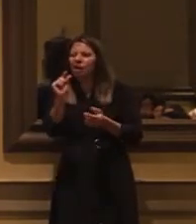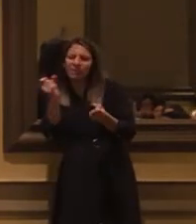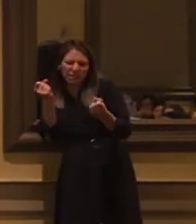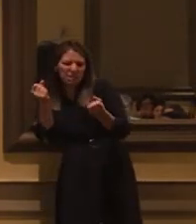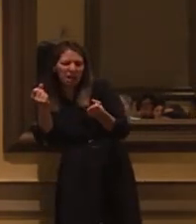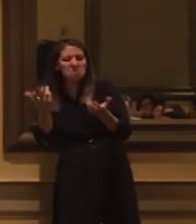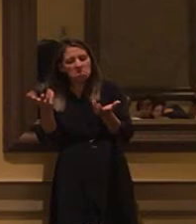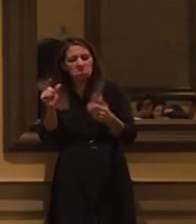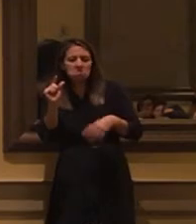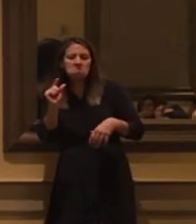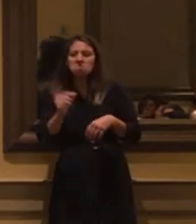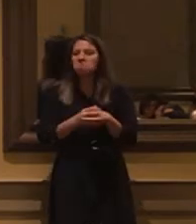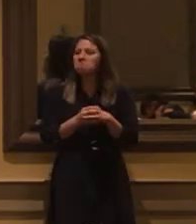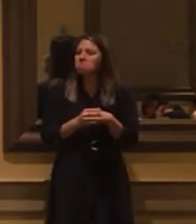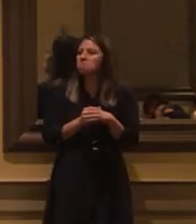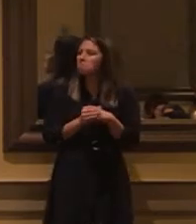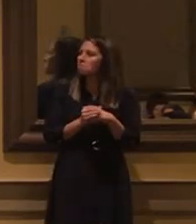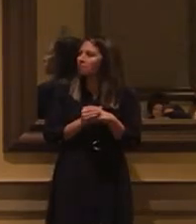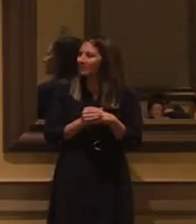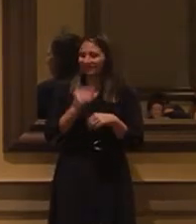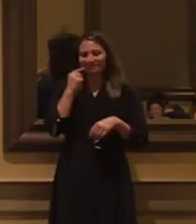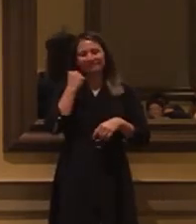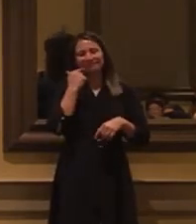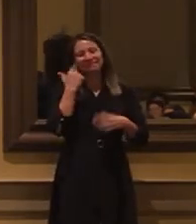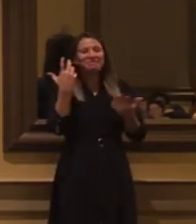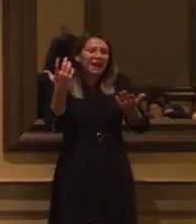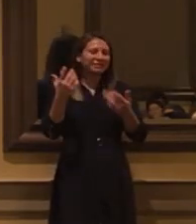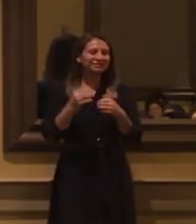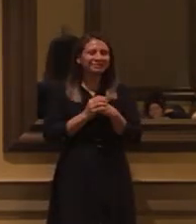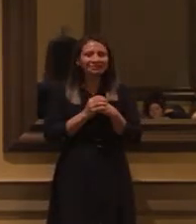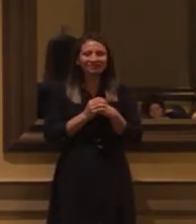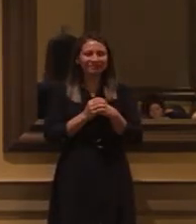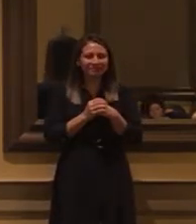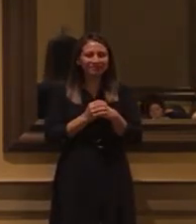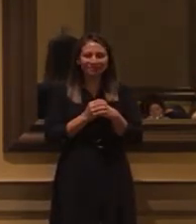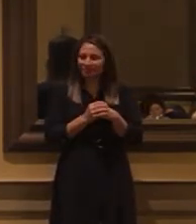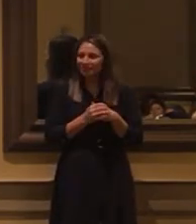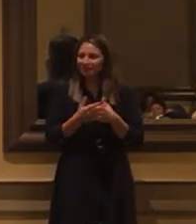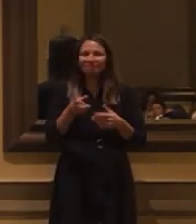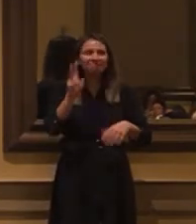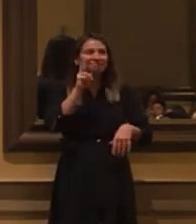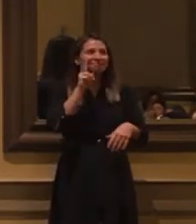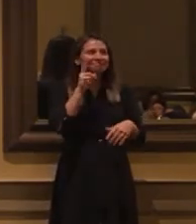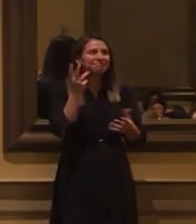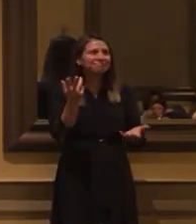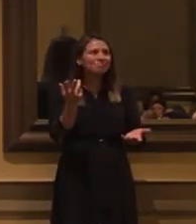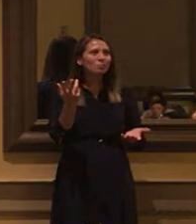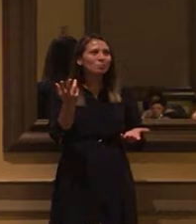(CROSSTALK)